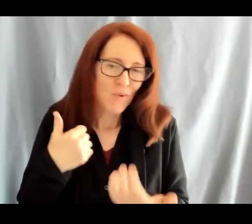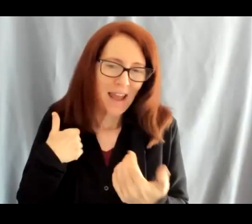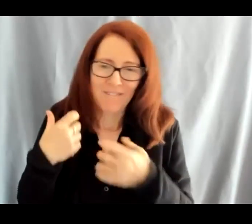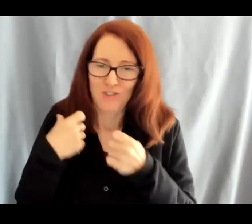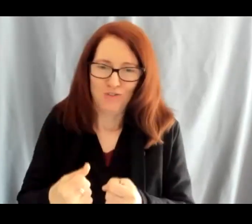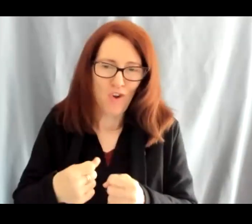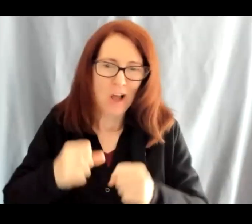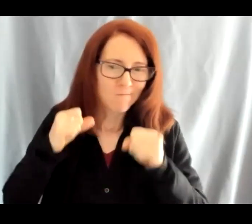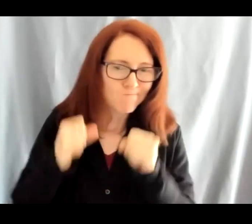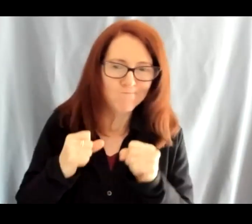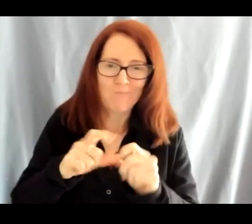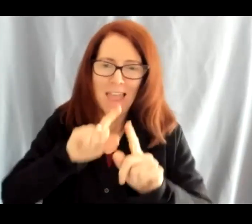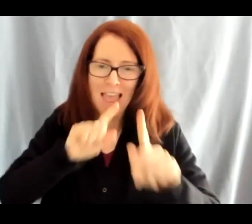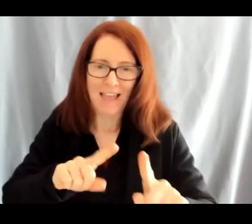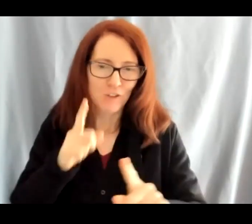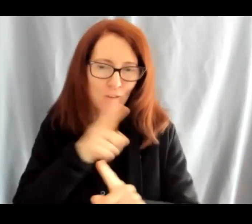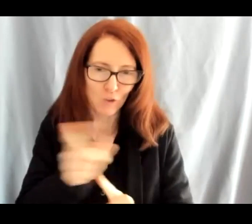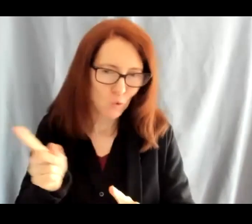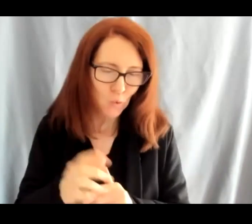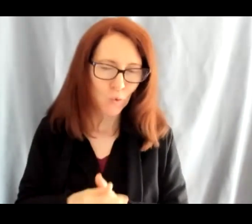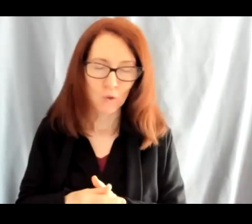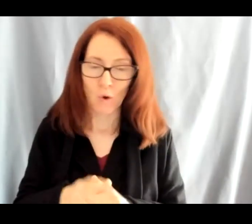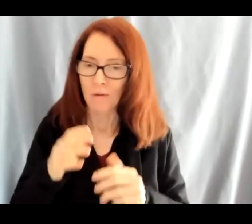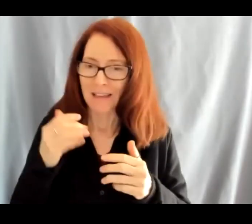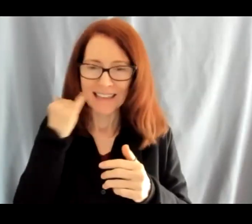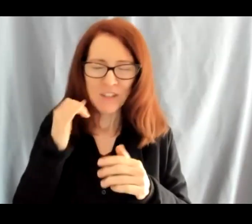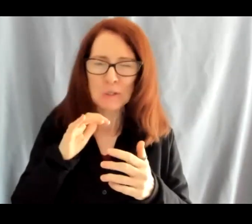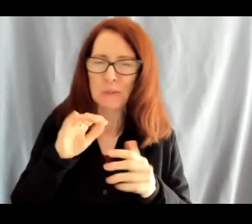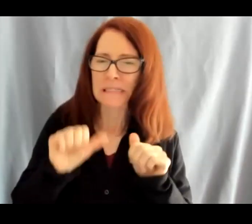Are there any other questions that folks